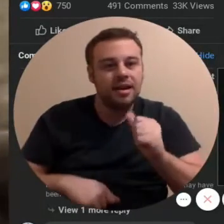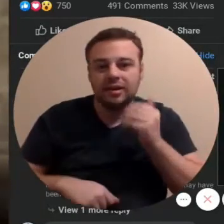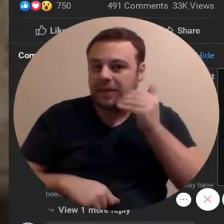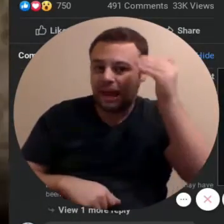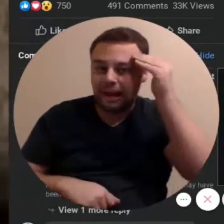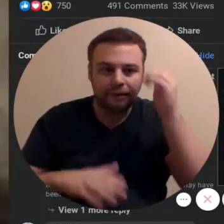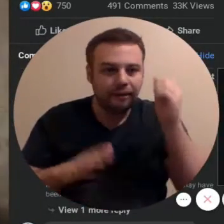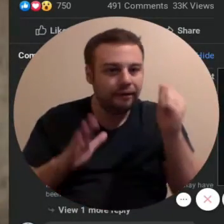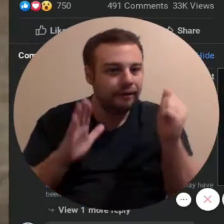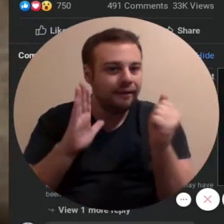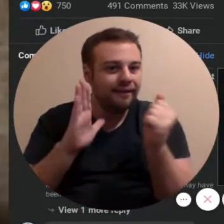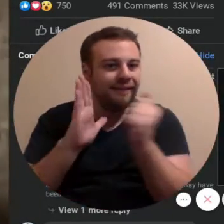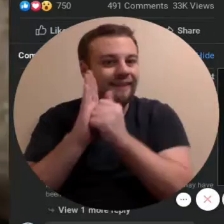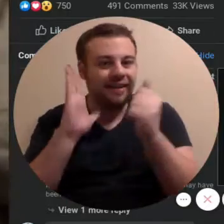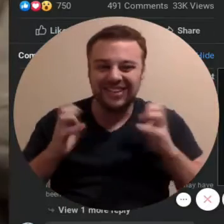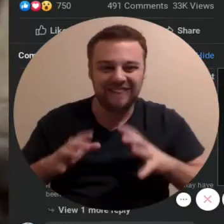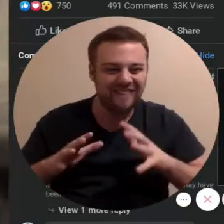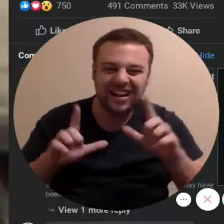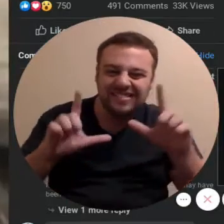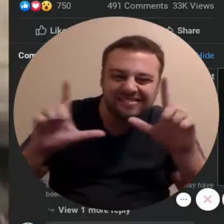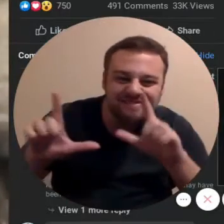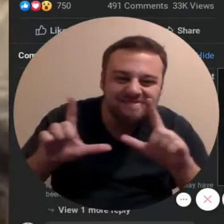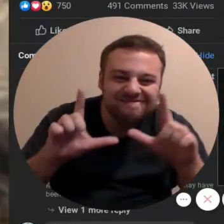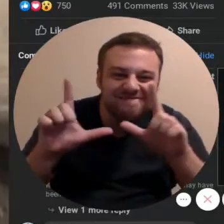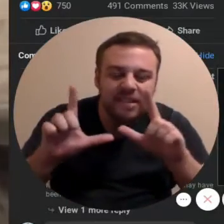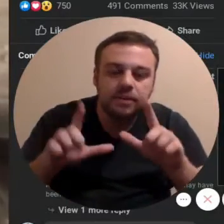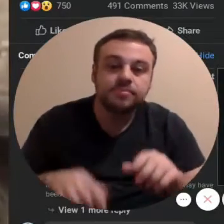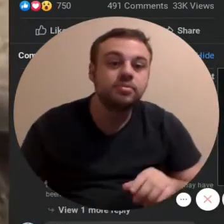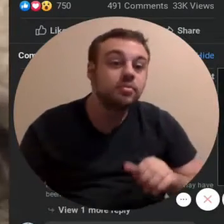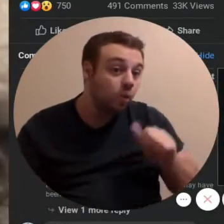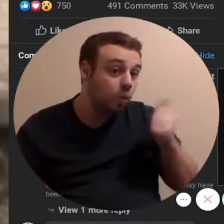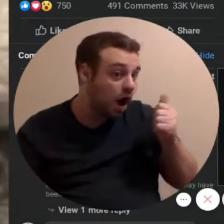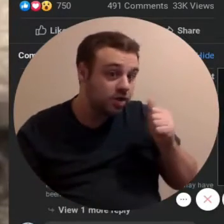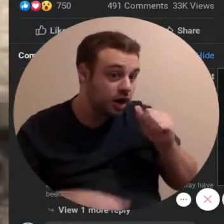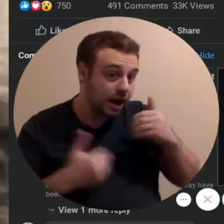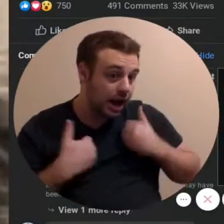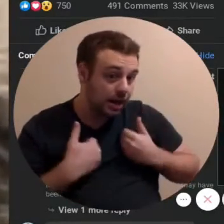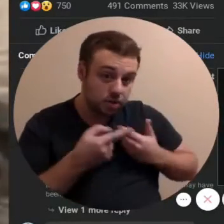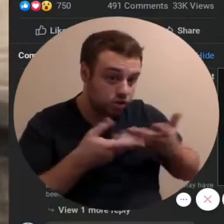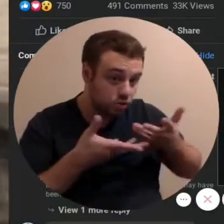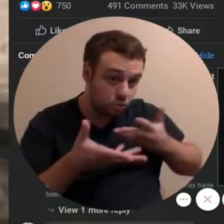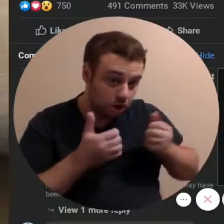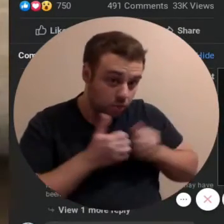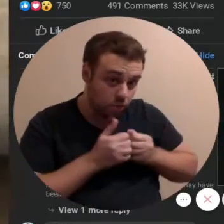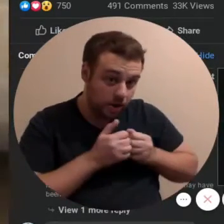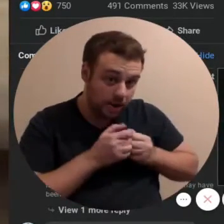Erica: What other animals do they have you working with, Jules? Julie: So I work with the burrowing owls, and the rainforest